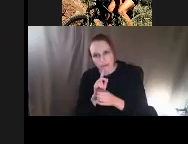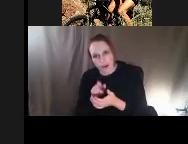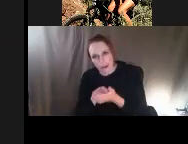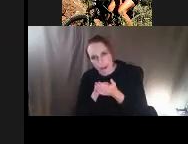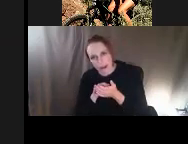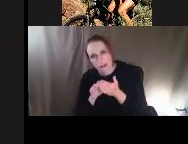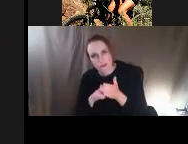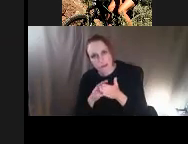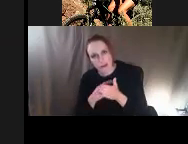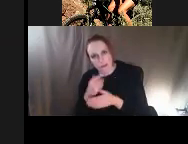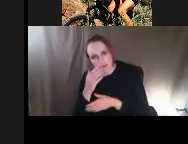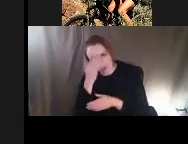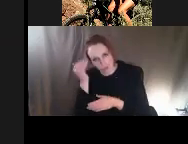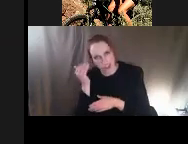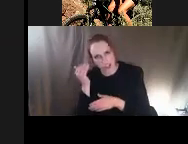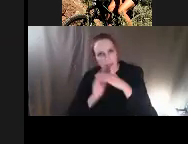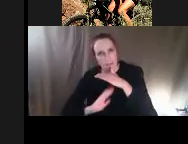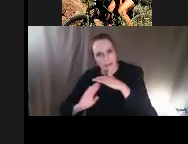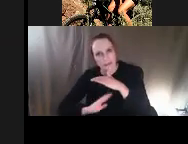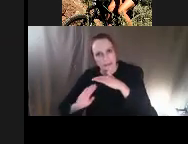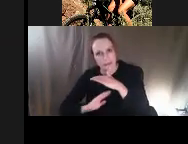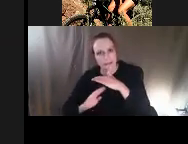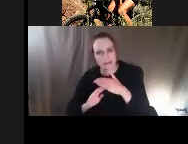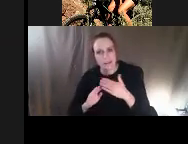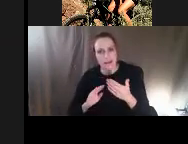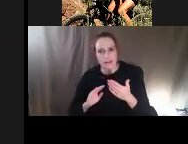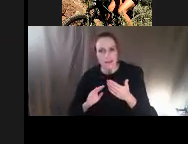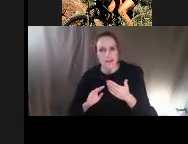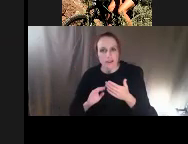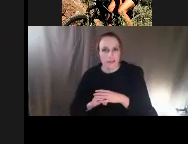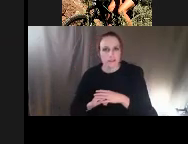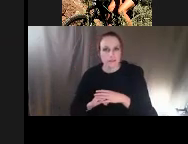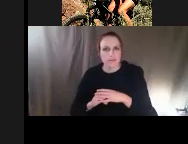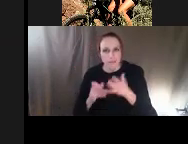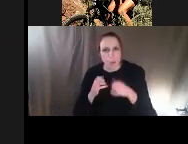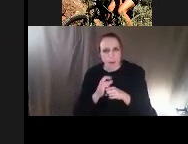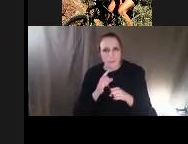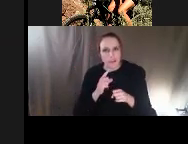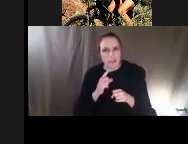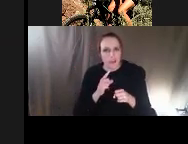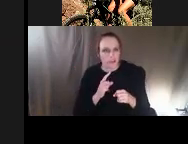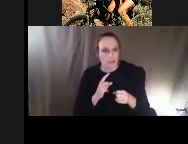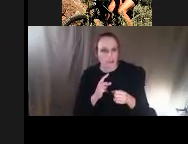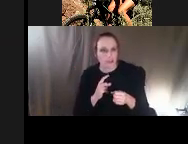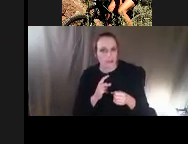already know because you're task oriented and you want to get some goals accomplished and stuff.